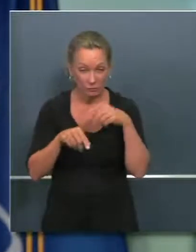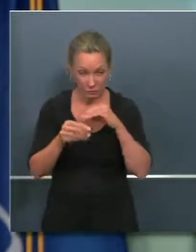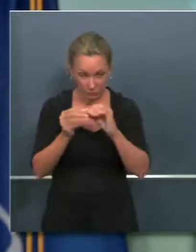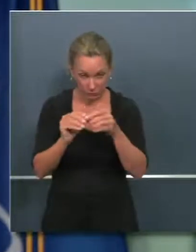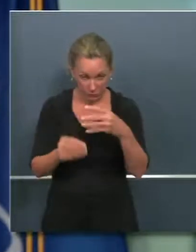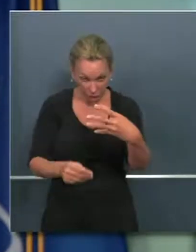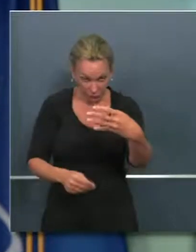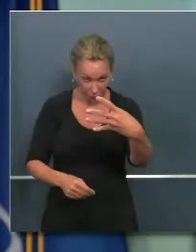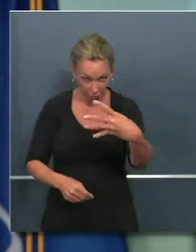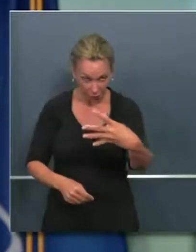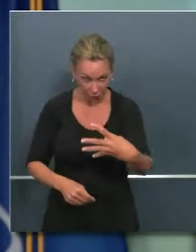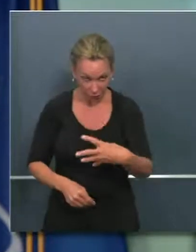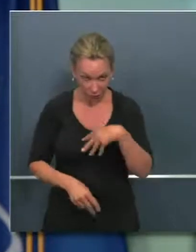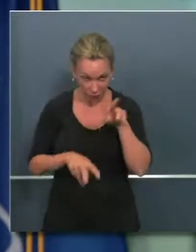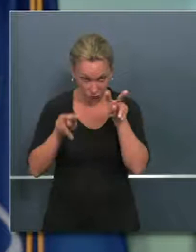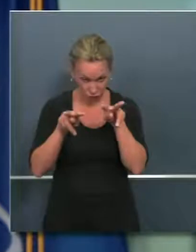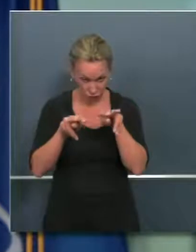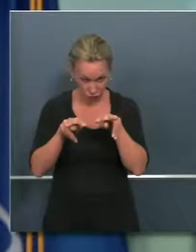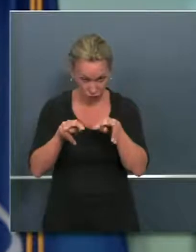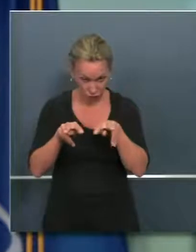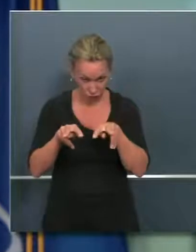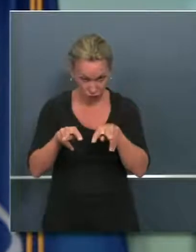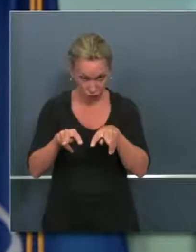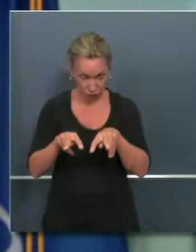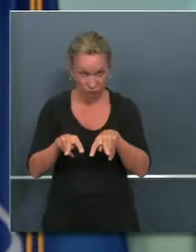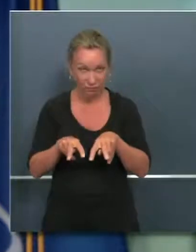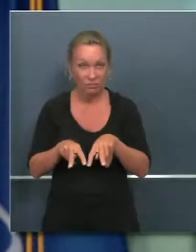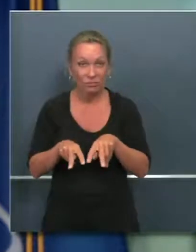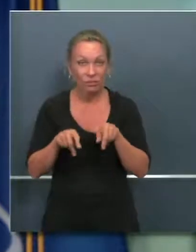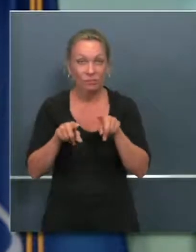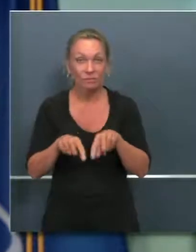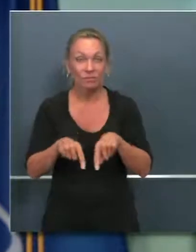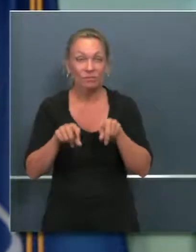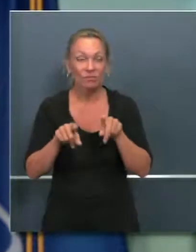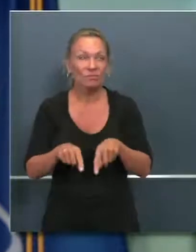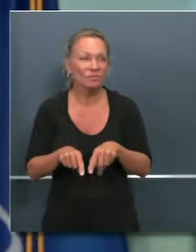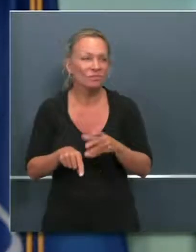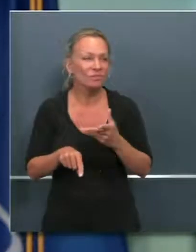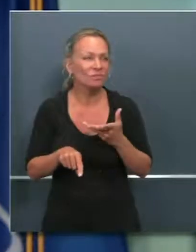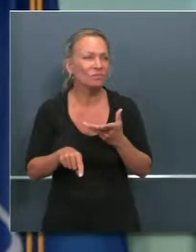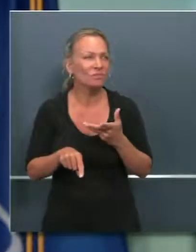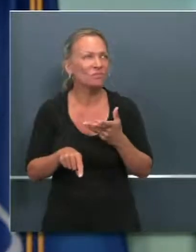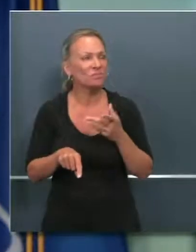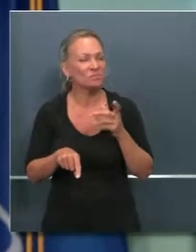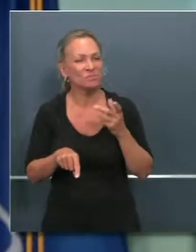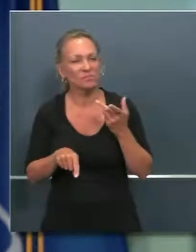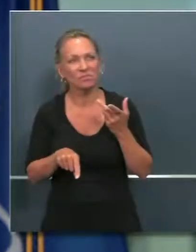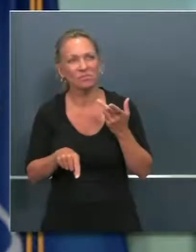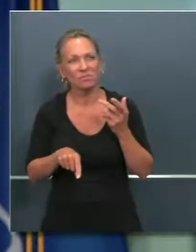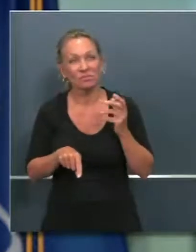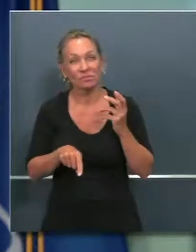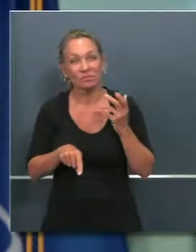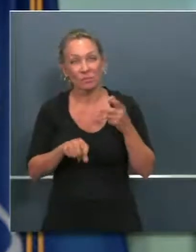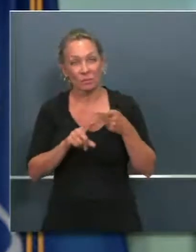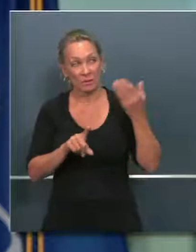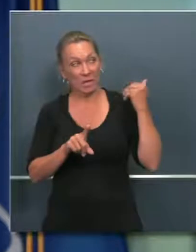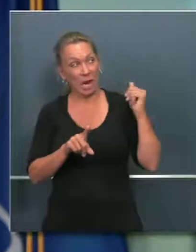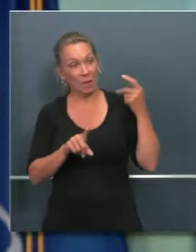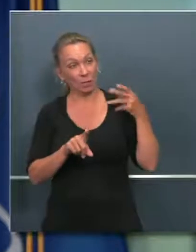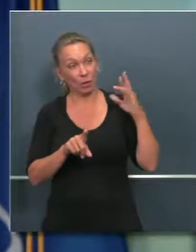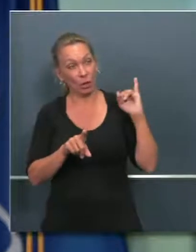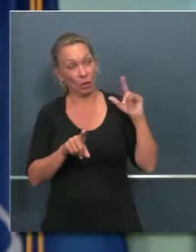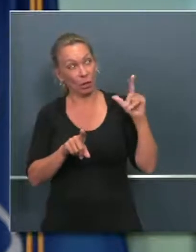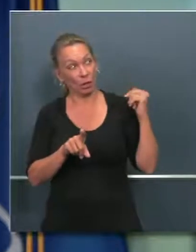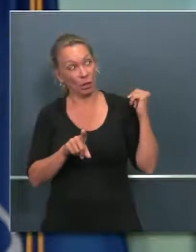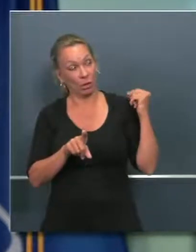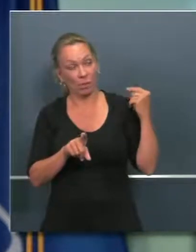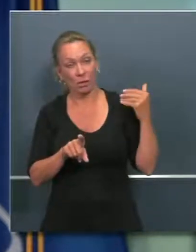in those six counties plus Imperial is 7th but certainly your point is operable but only when